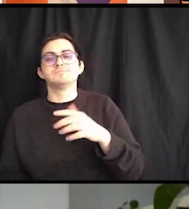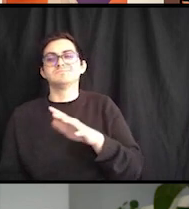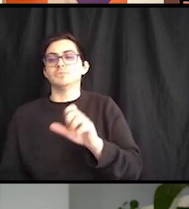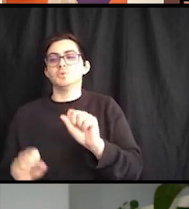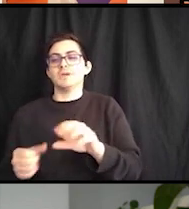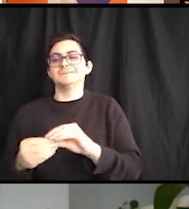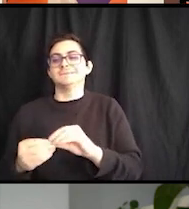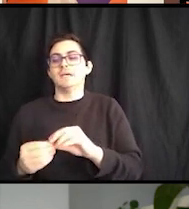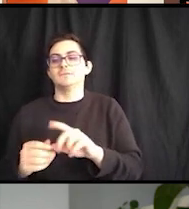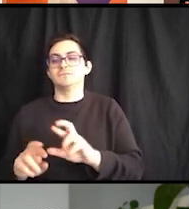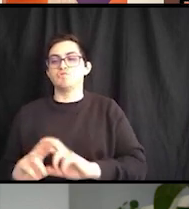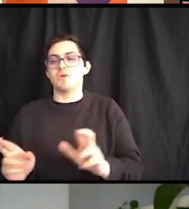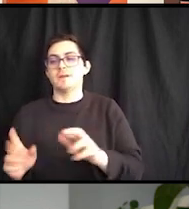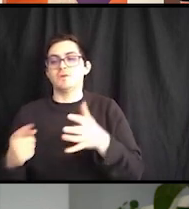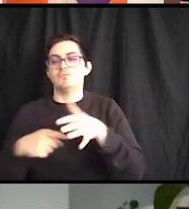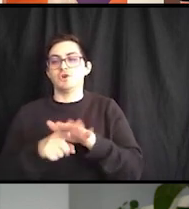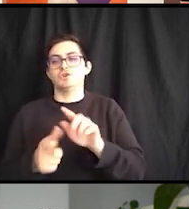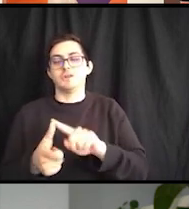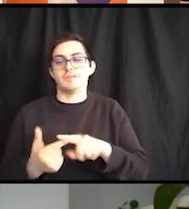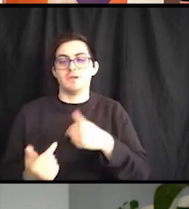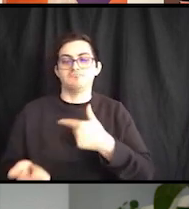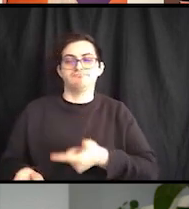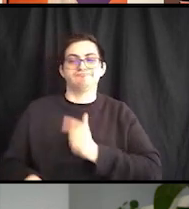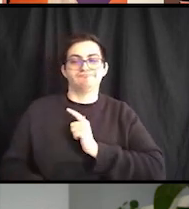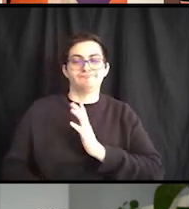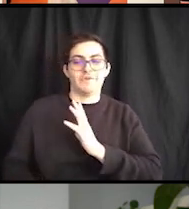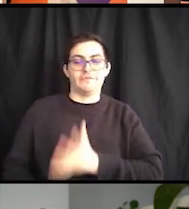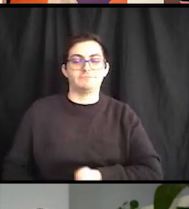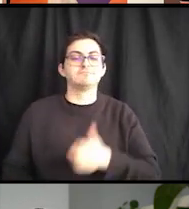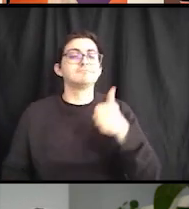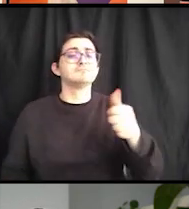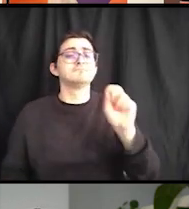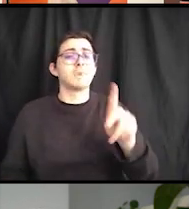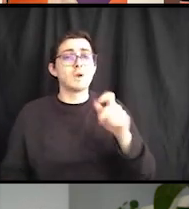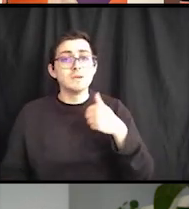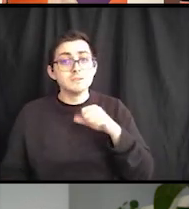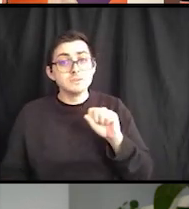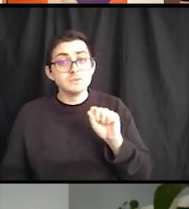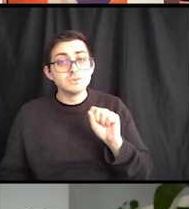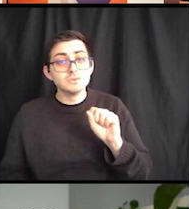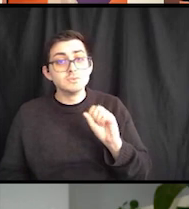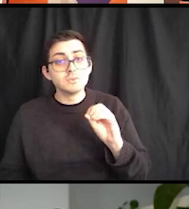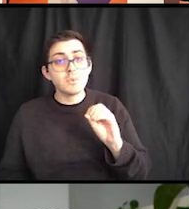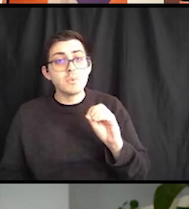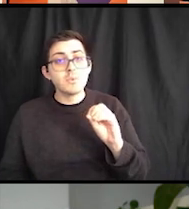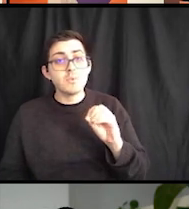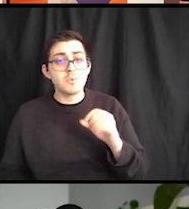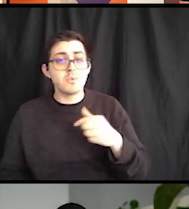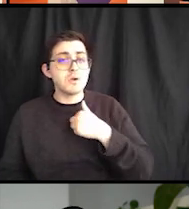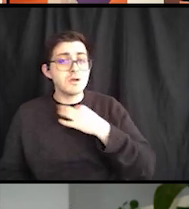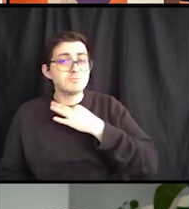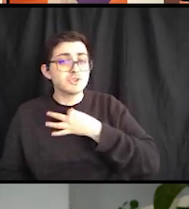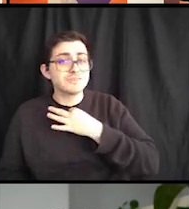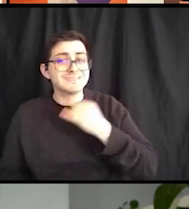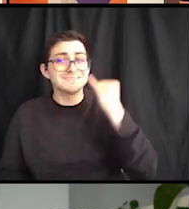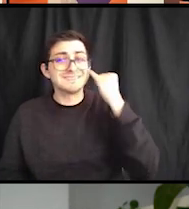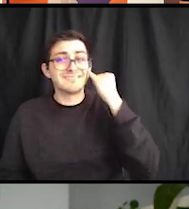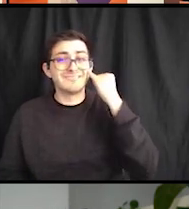Yeah, you mentioned too, Oscar, you said you could create a branch. And I'm wondering just the same permissions applied to merging there? Right, right.